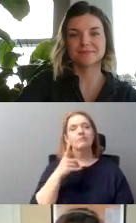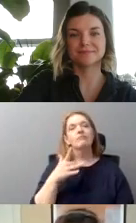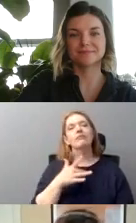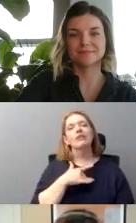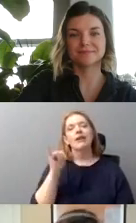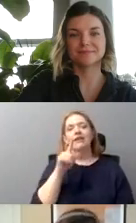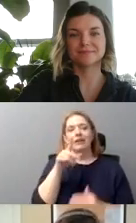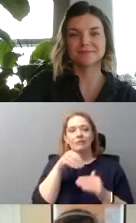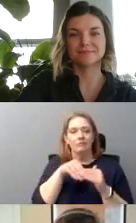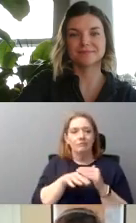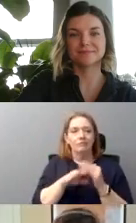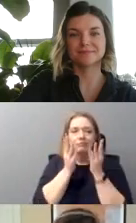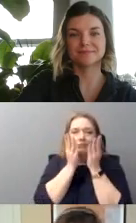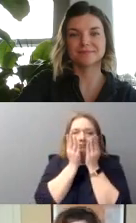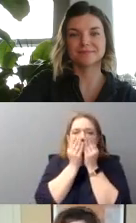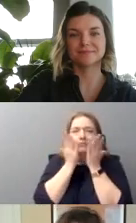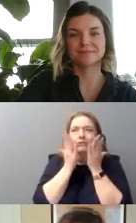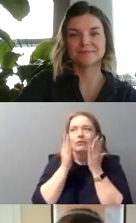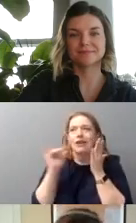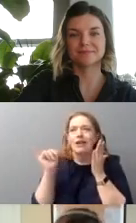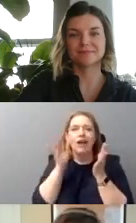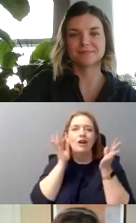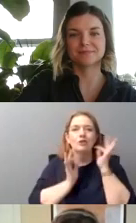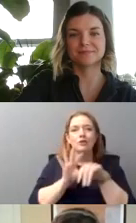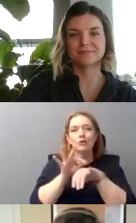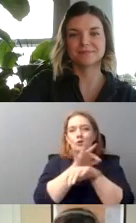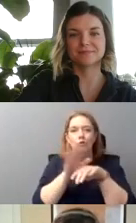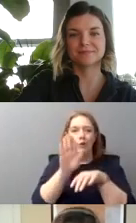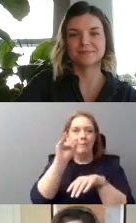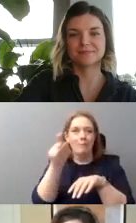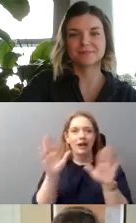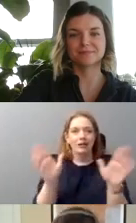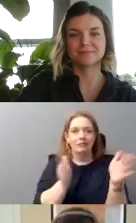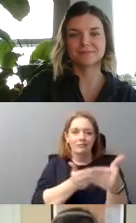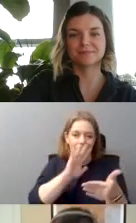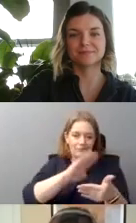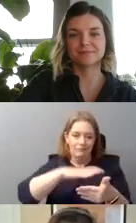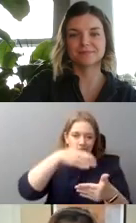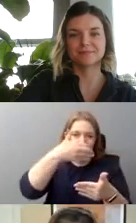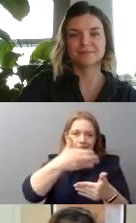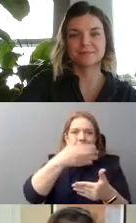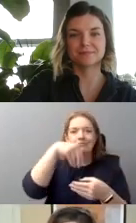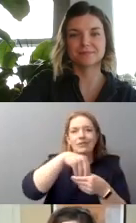amber and lacquered jewel box. Everything is warm and glowing inside this space. The uniformity of